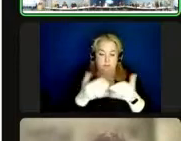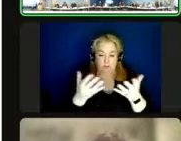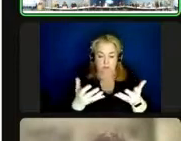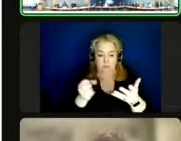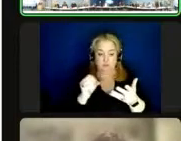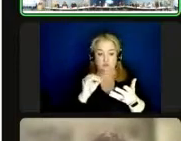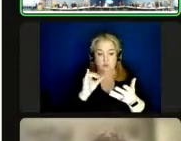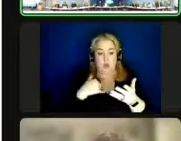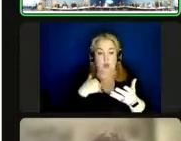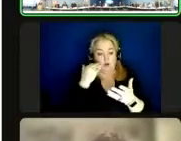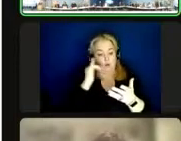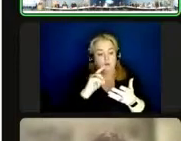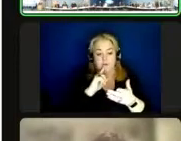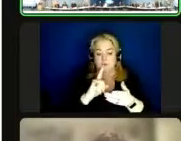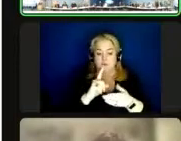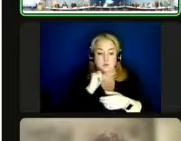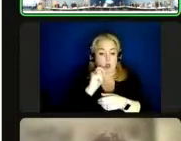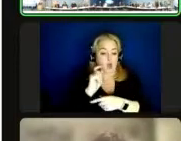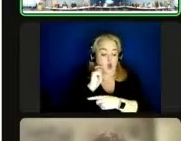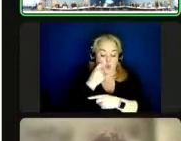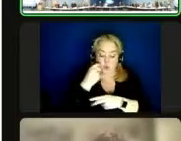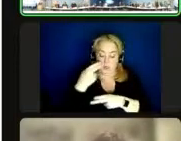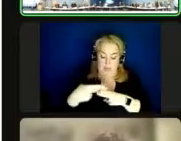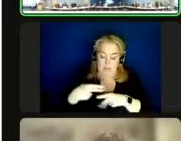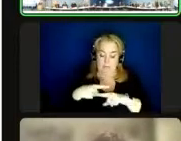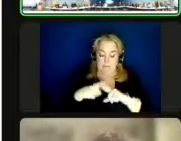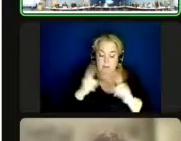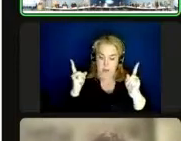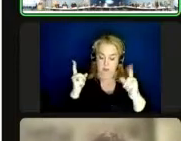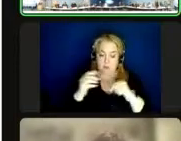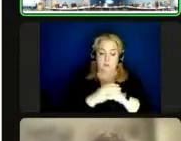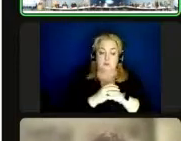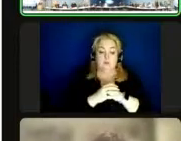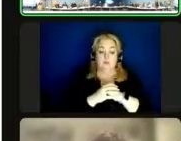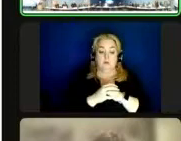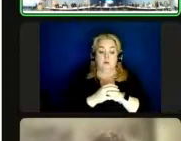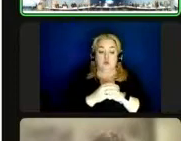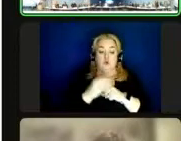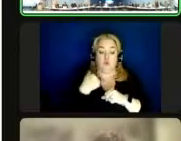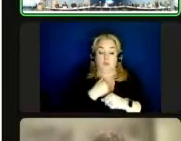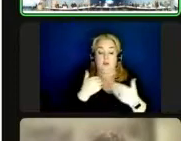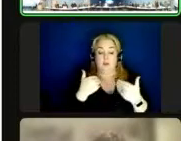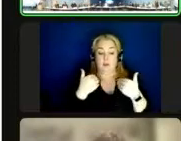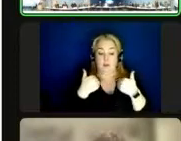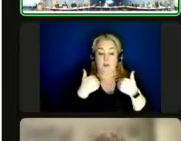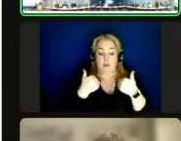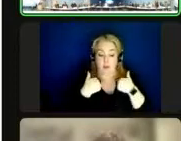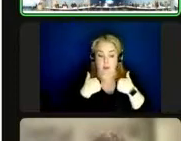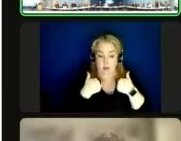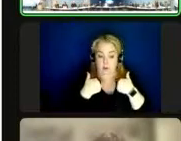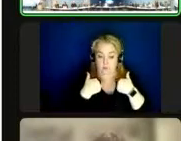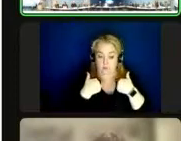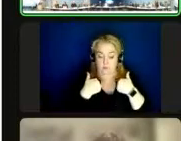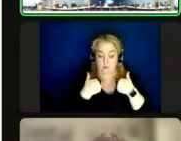TIMES THAT THE BURDEN NEEDS ANALYSIS AND ANNOUNCES THERE